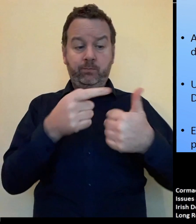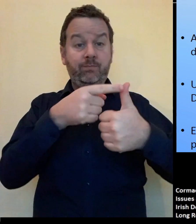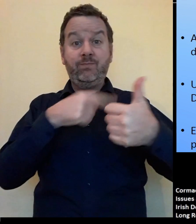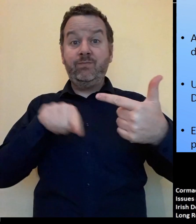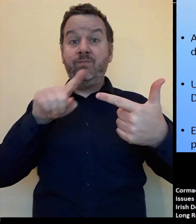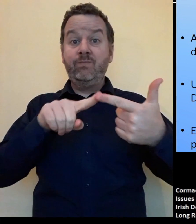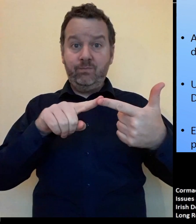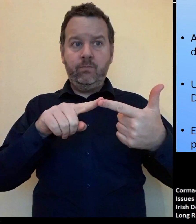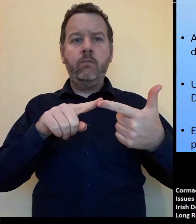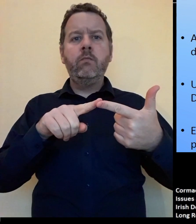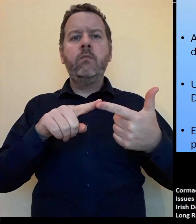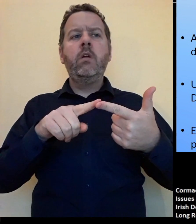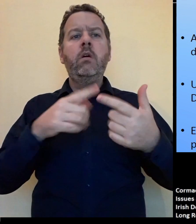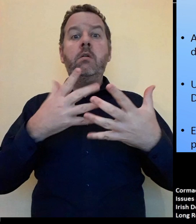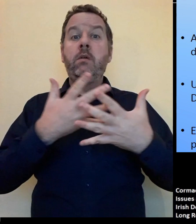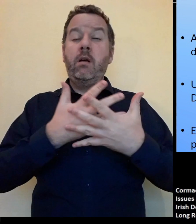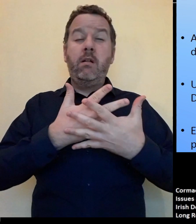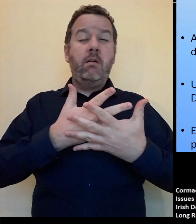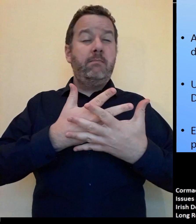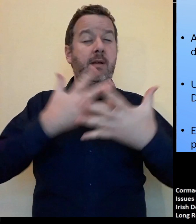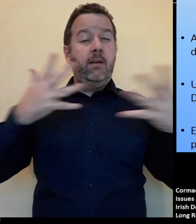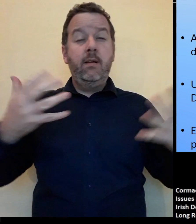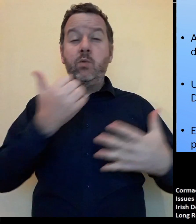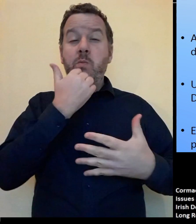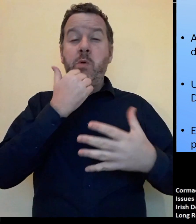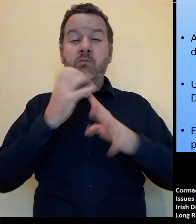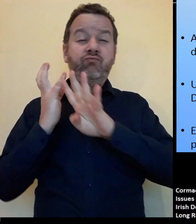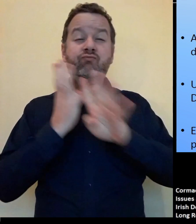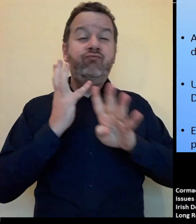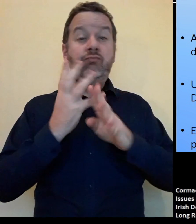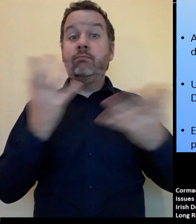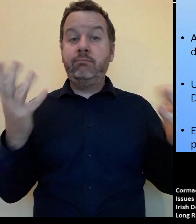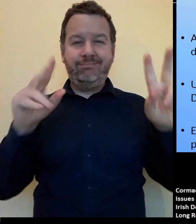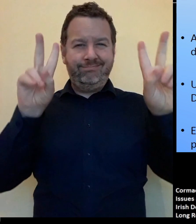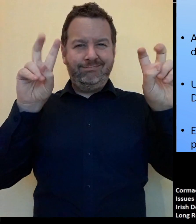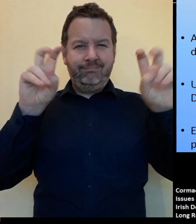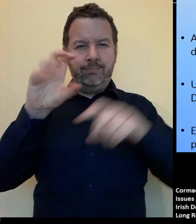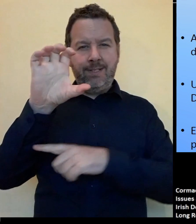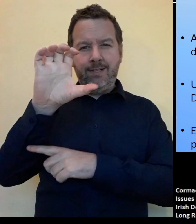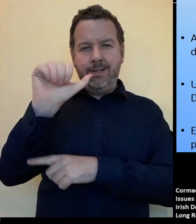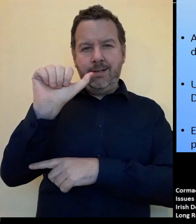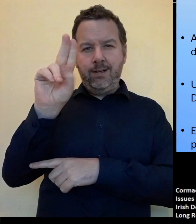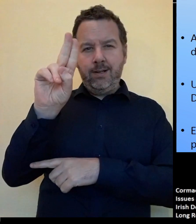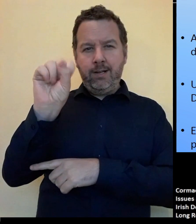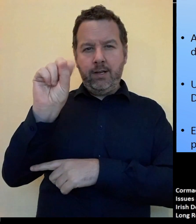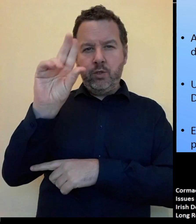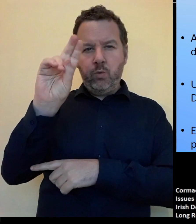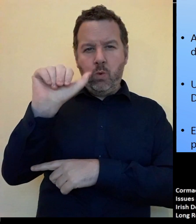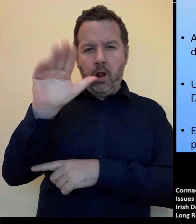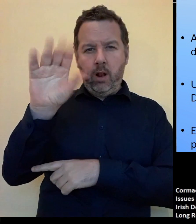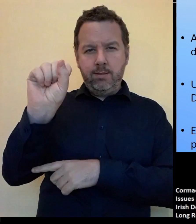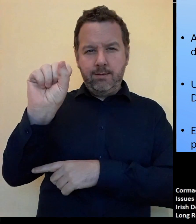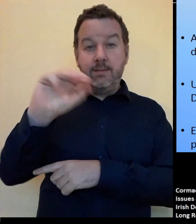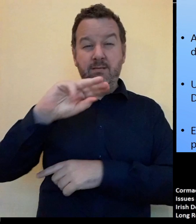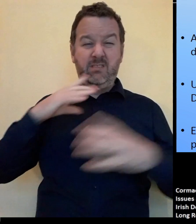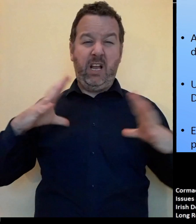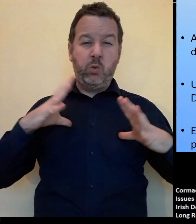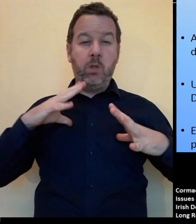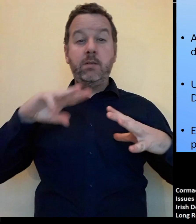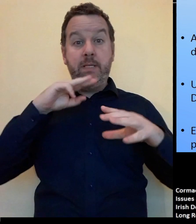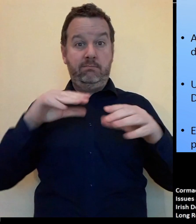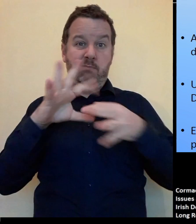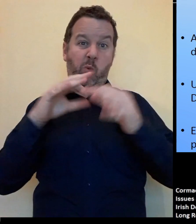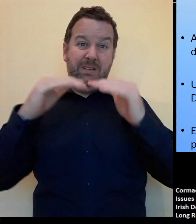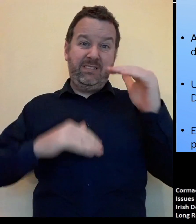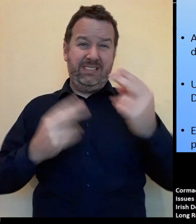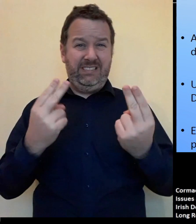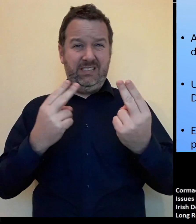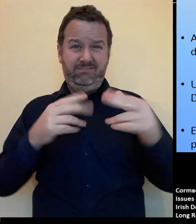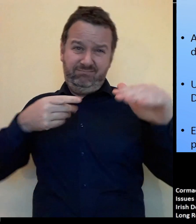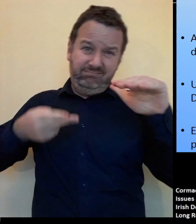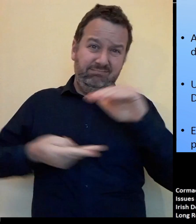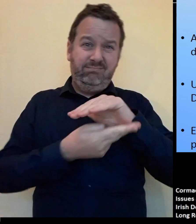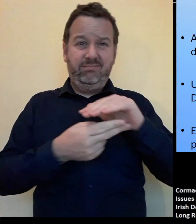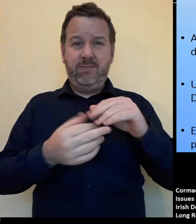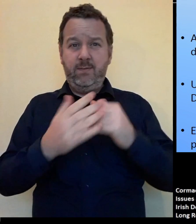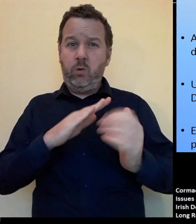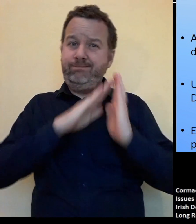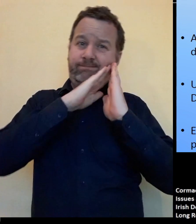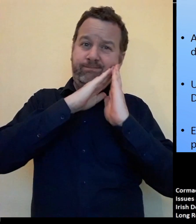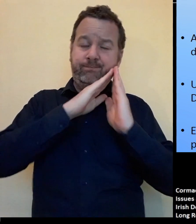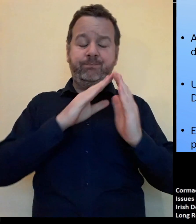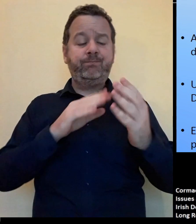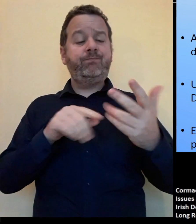There was also a large proportion of admissions of homeless 'casuals' who wanted shelter for the night;